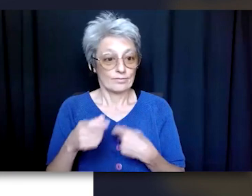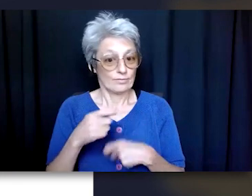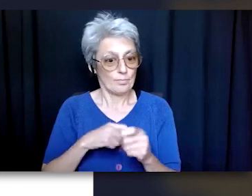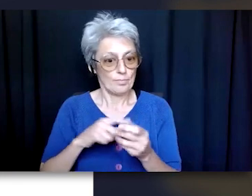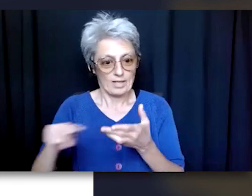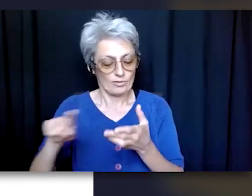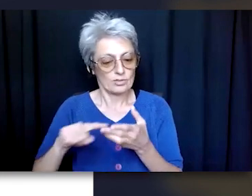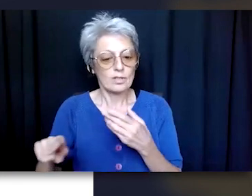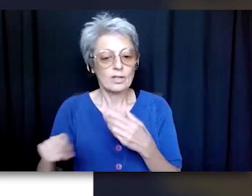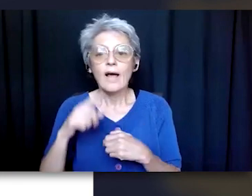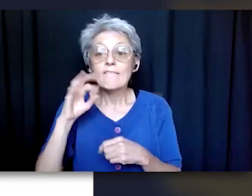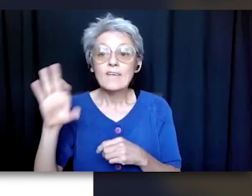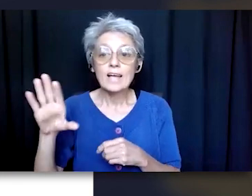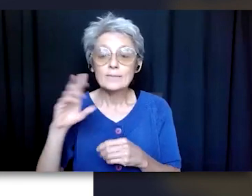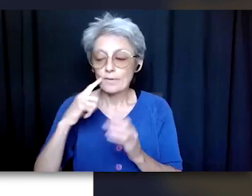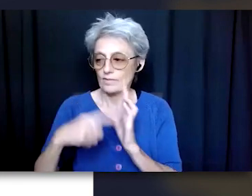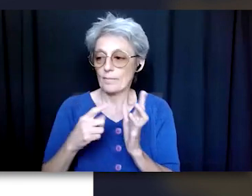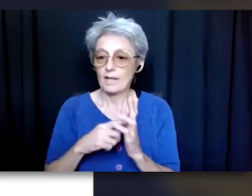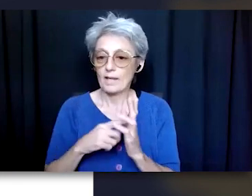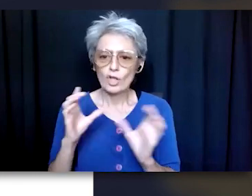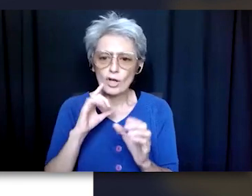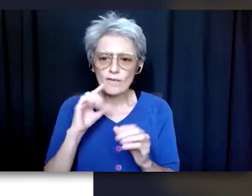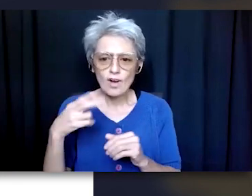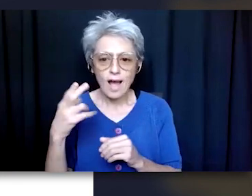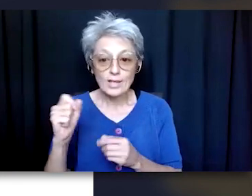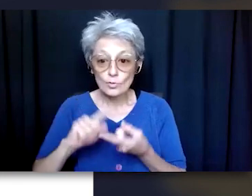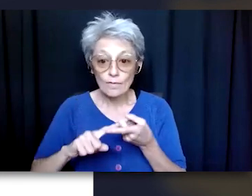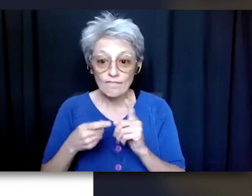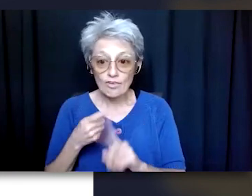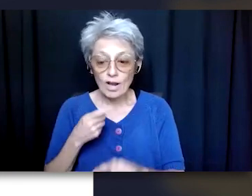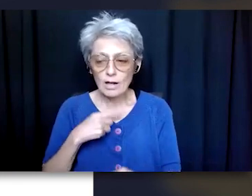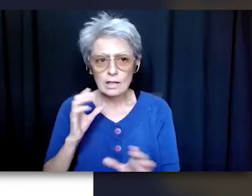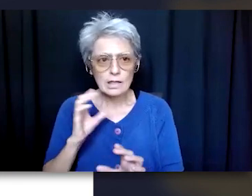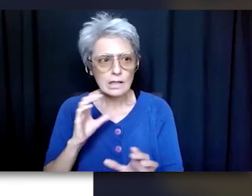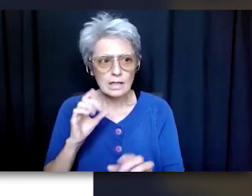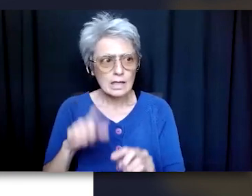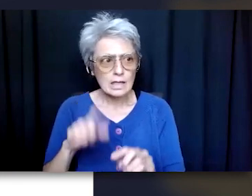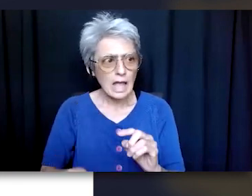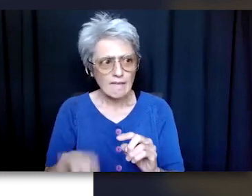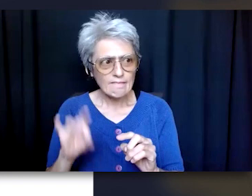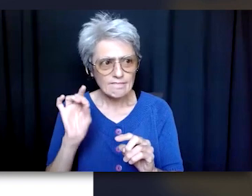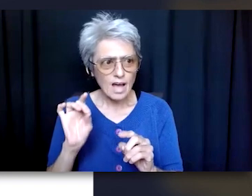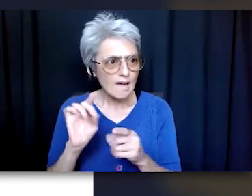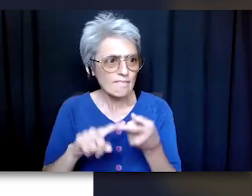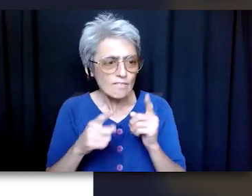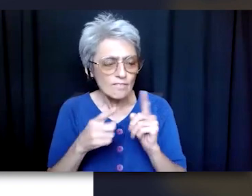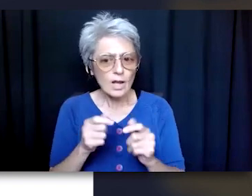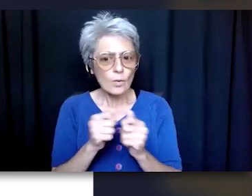school with recently and discovered that there is now no way to find them without using AI.